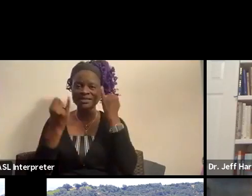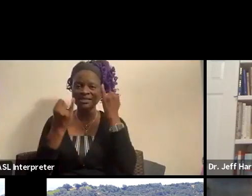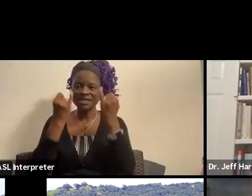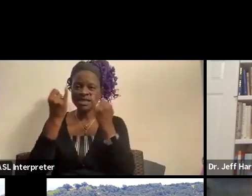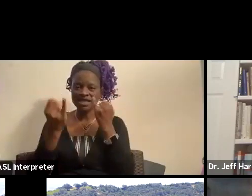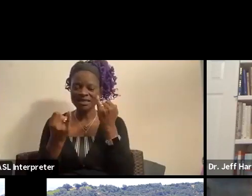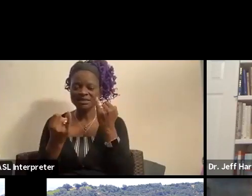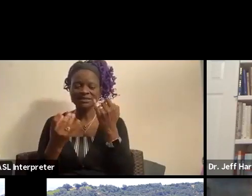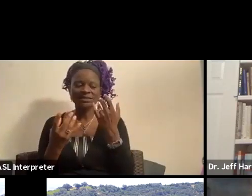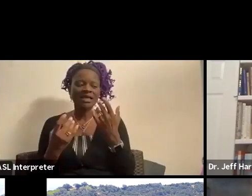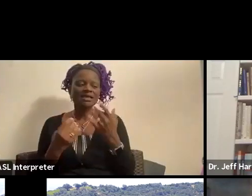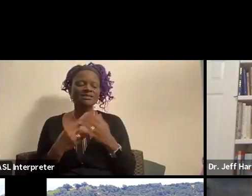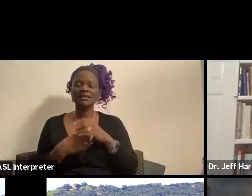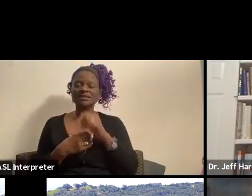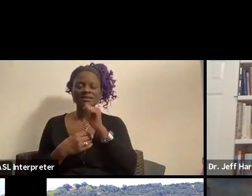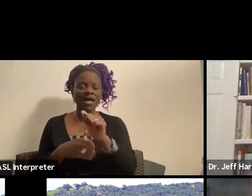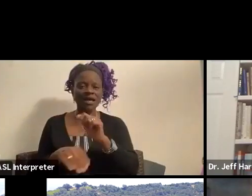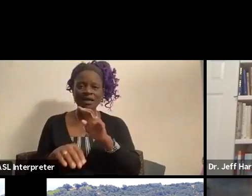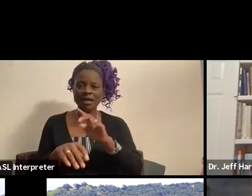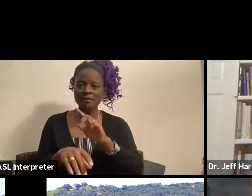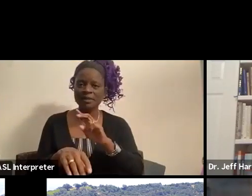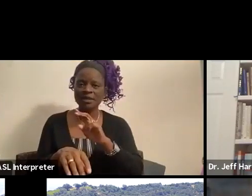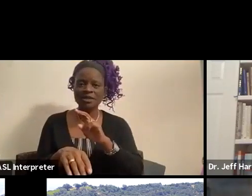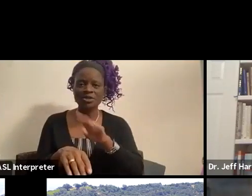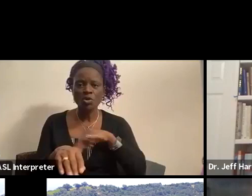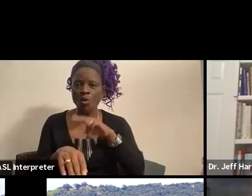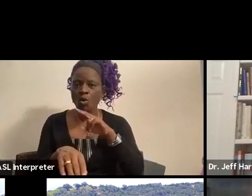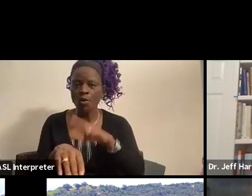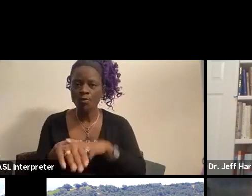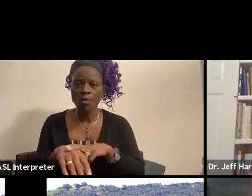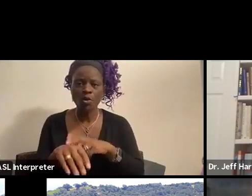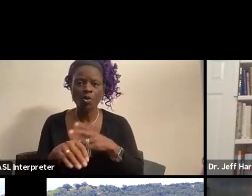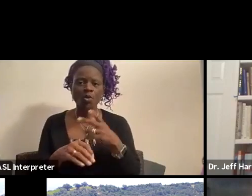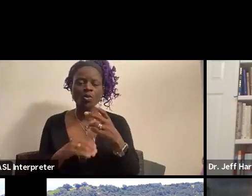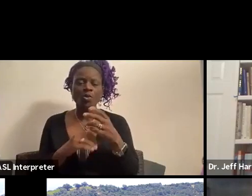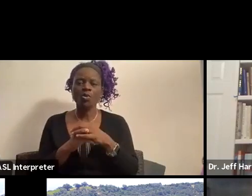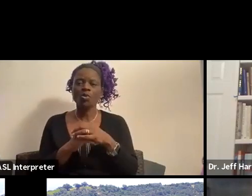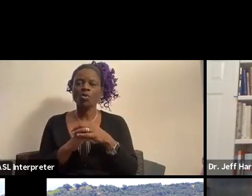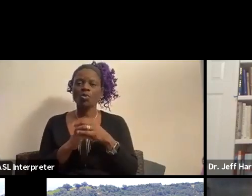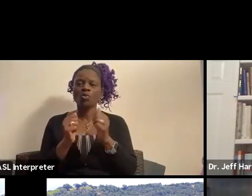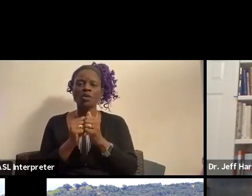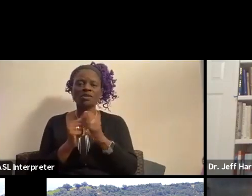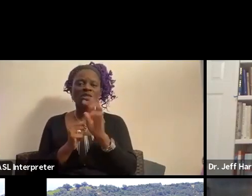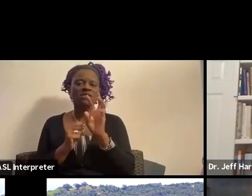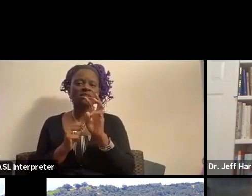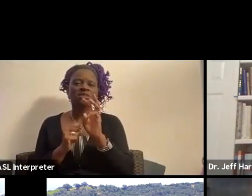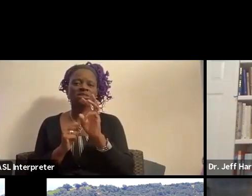wouldn't be the regular model of sixth period day. And that schedule, it just wouldn't fit